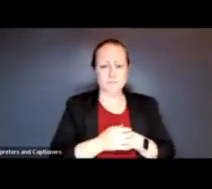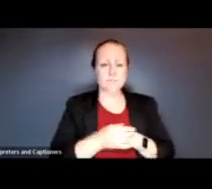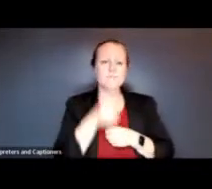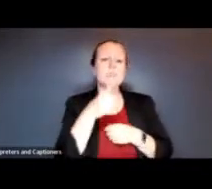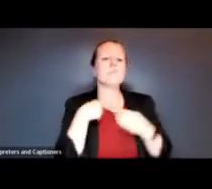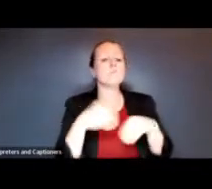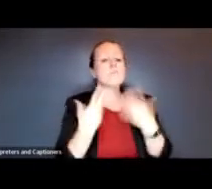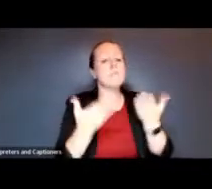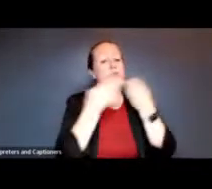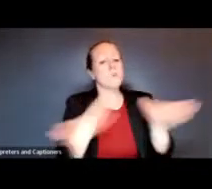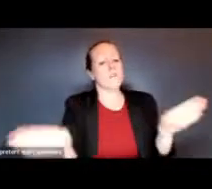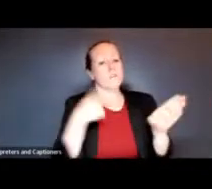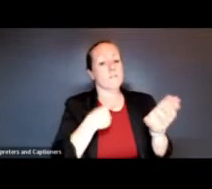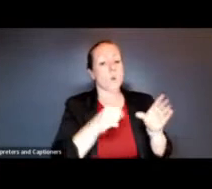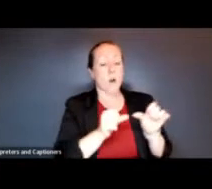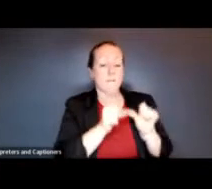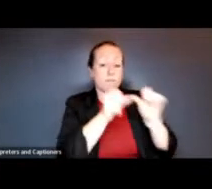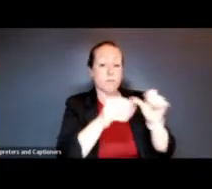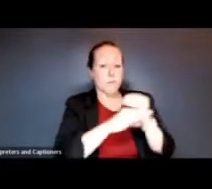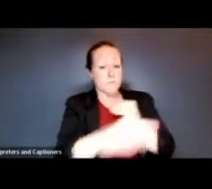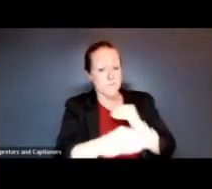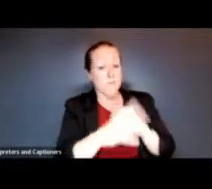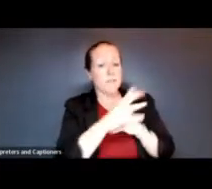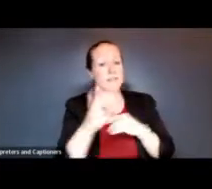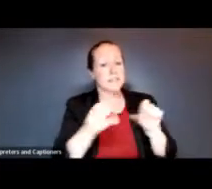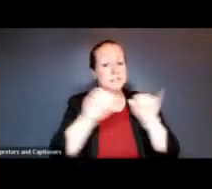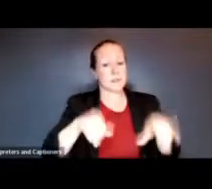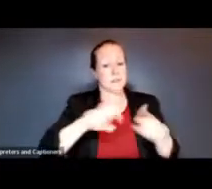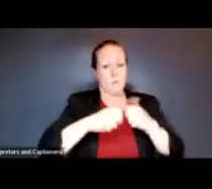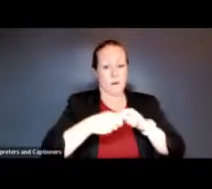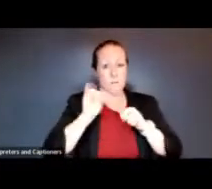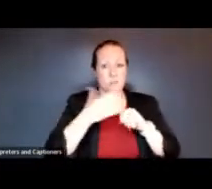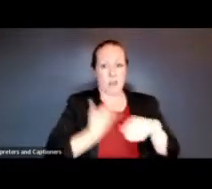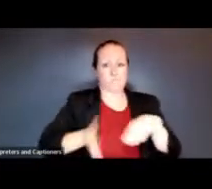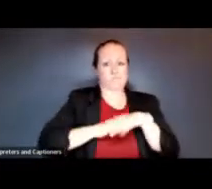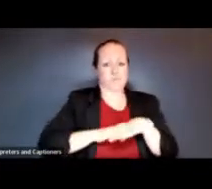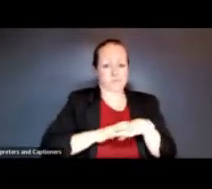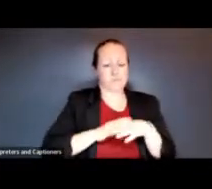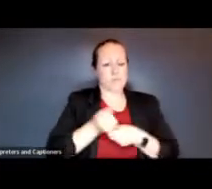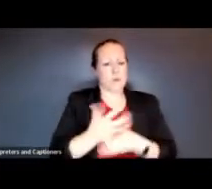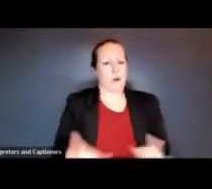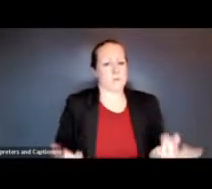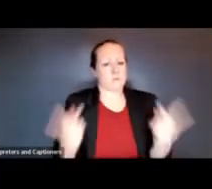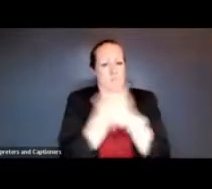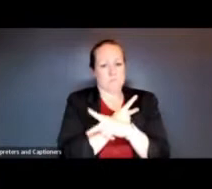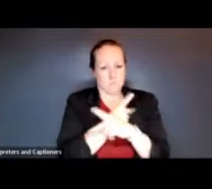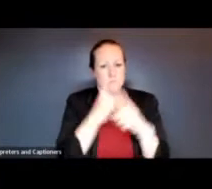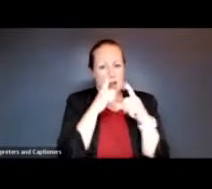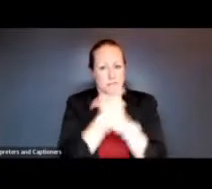systematic issues that add to the complexity for support, which I'm sure many in the audience are quite aware of. We